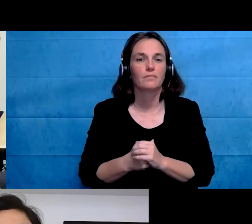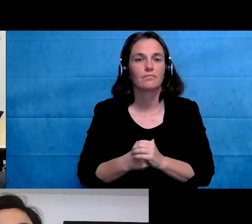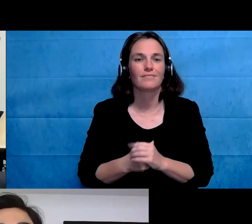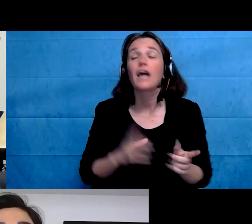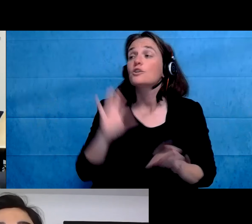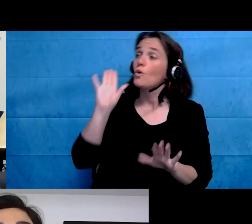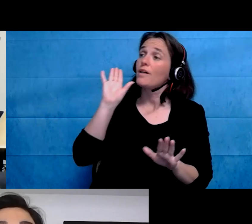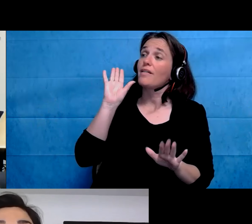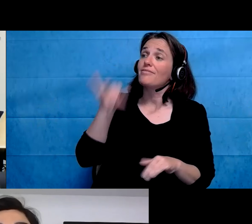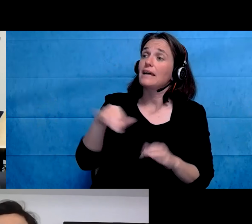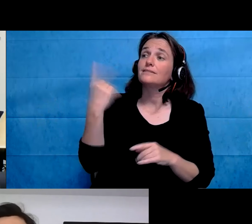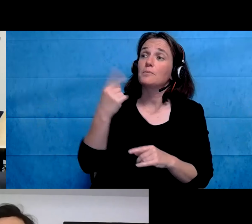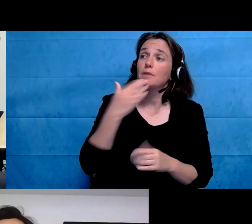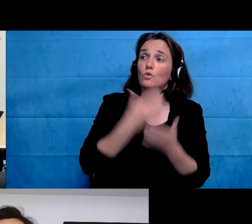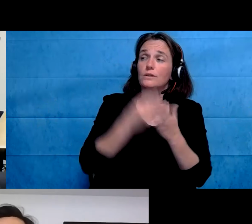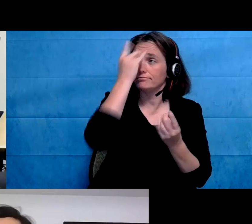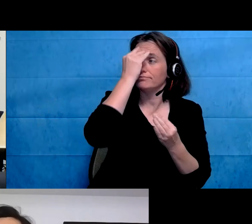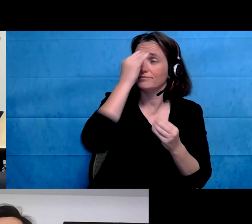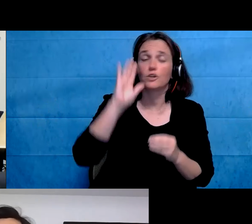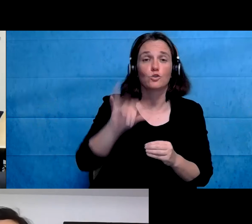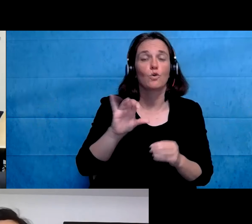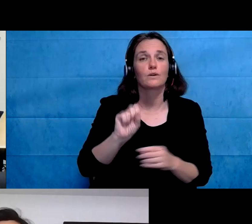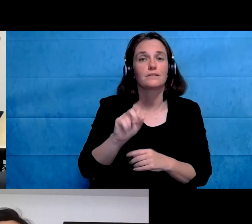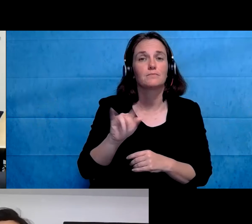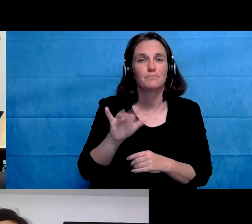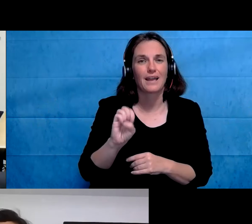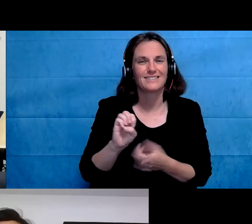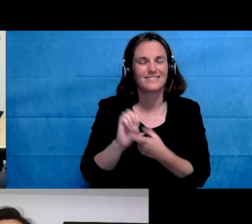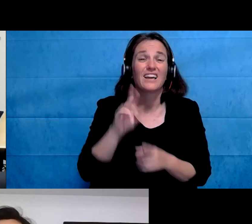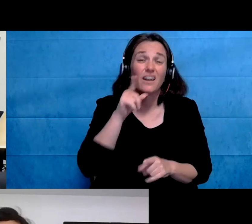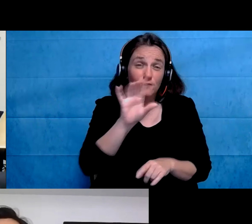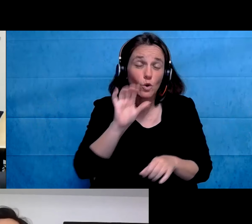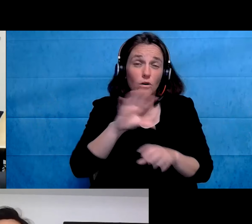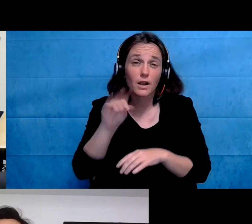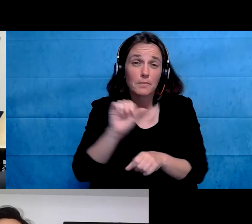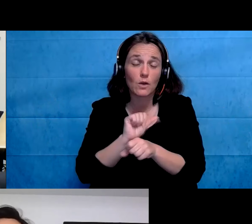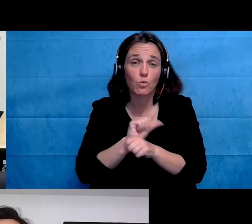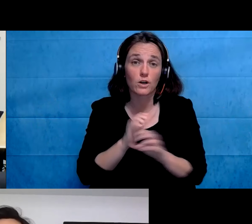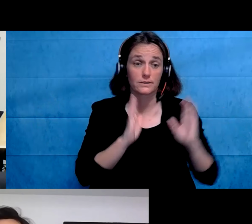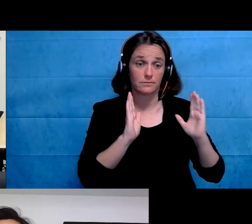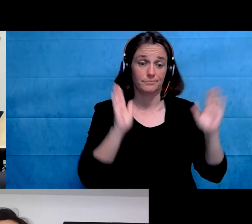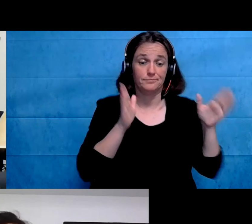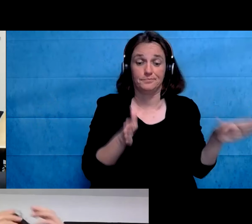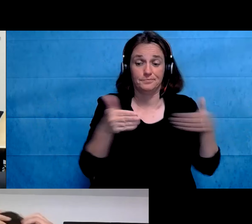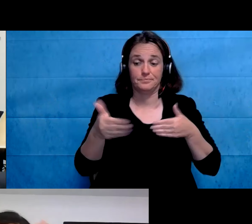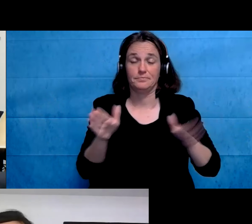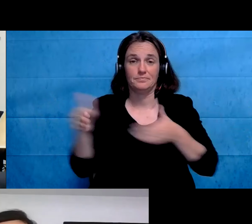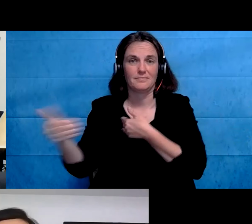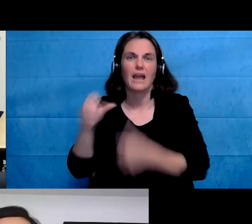So if your company works in cubicles, then yeah, putting white noise machines could be like a disability problem. And if that's the case,